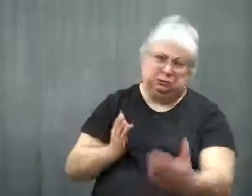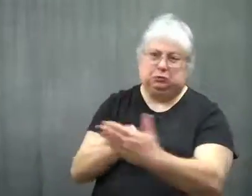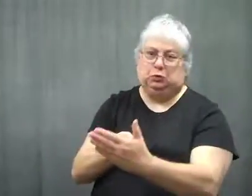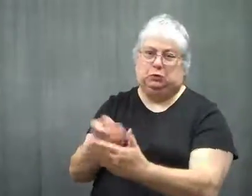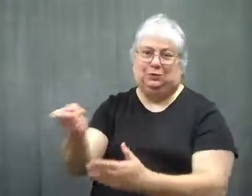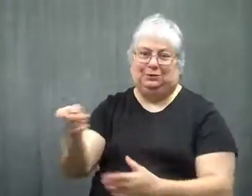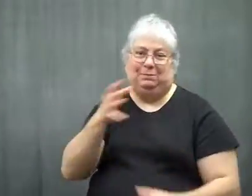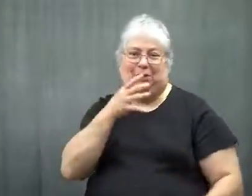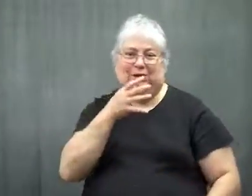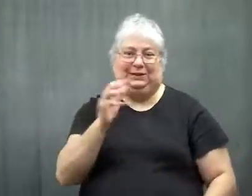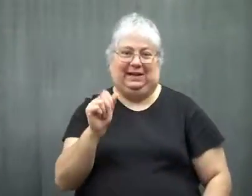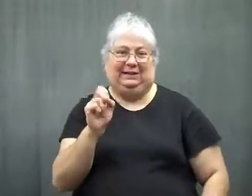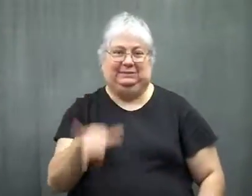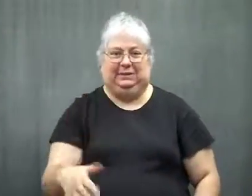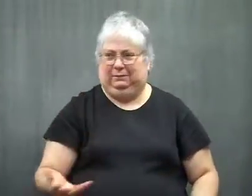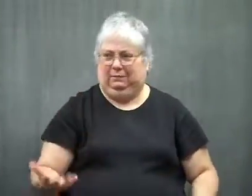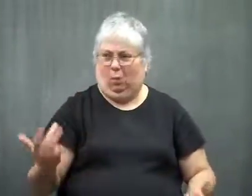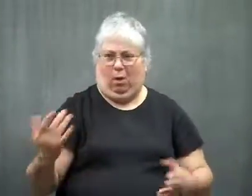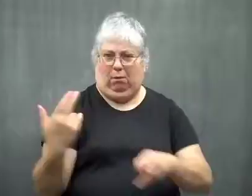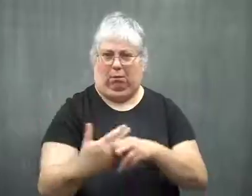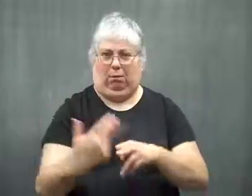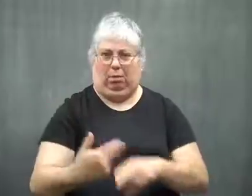sued Casey for slandering her name.